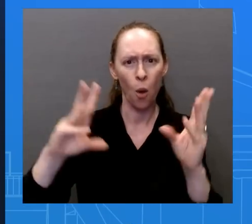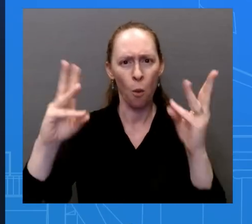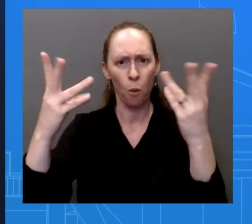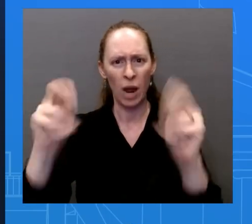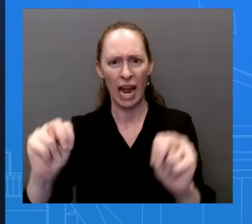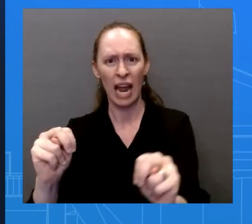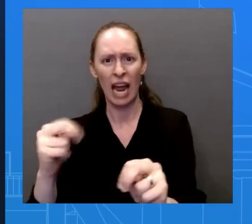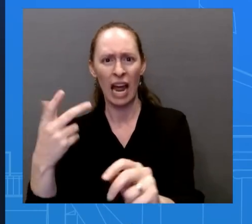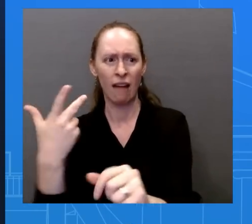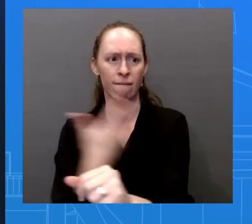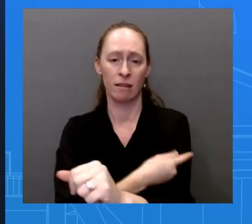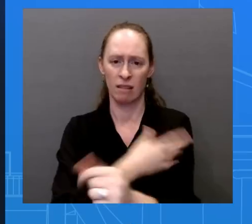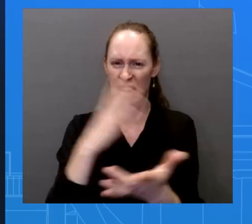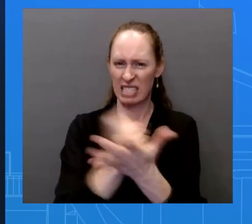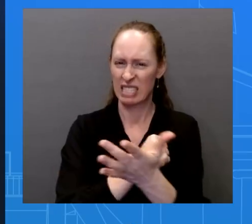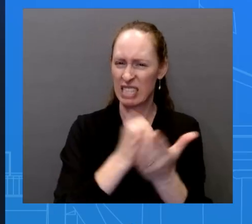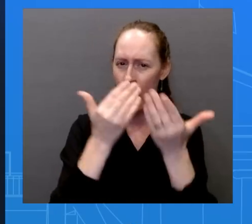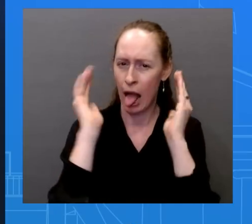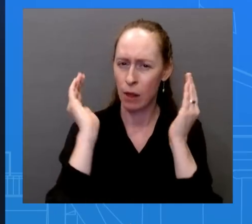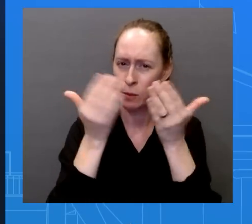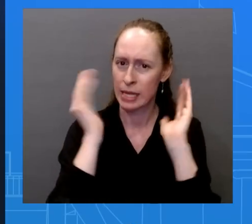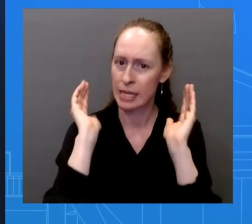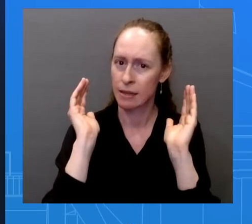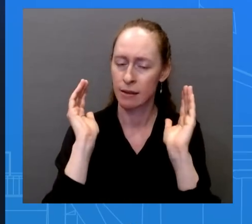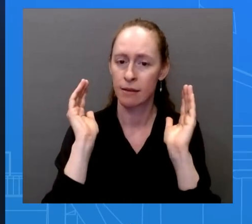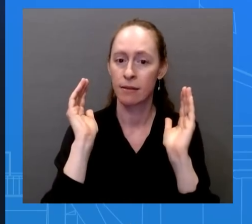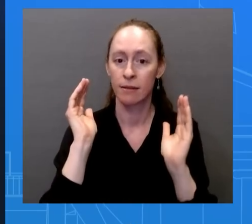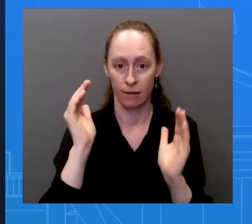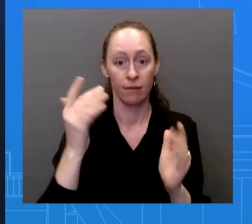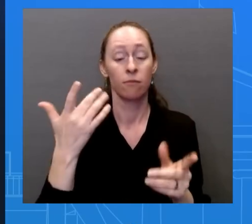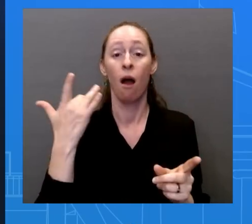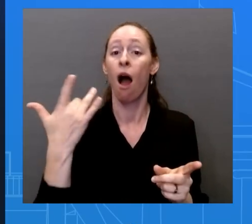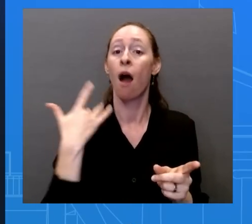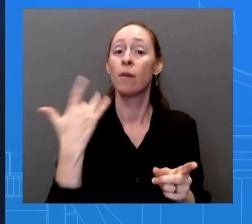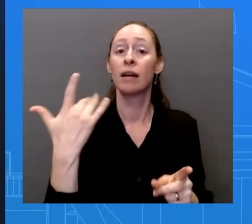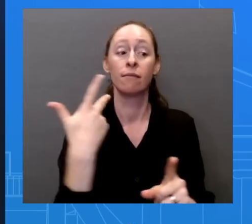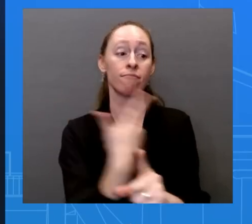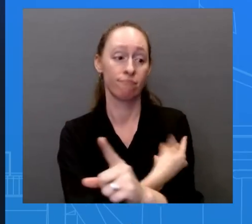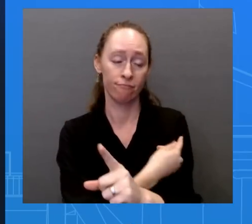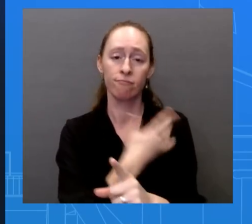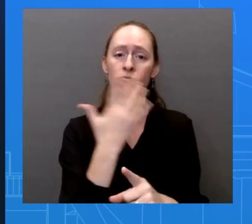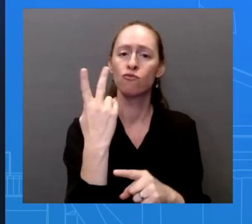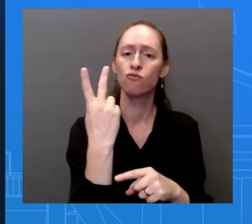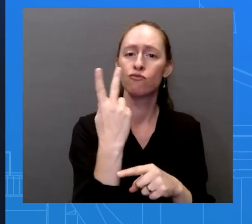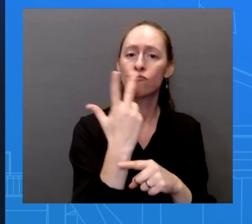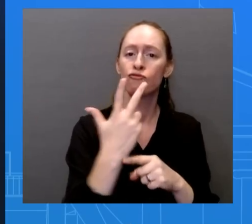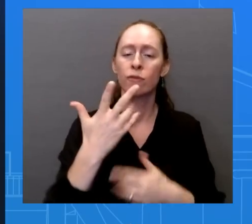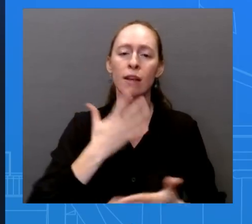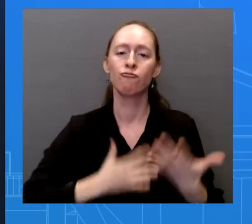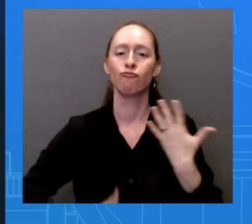you know, kind of, generate the benefit from that vaccine. And that means you will be ready by Thanksgiving and certainly by the holidays.